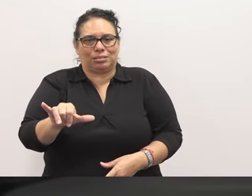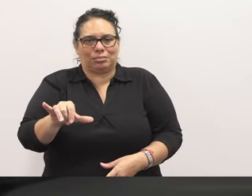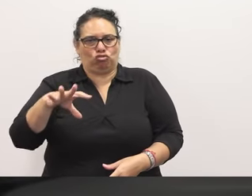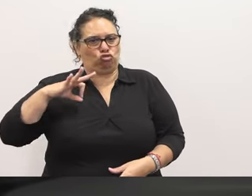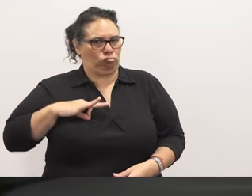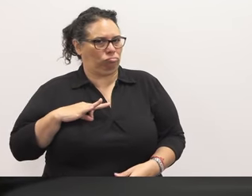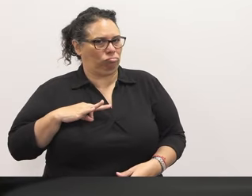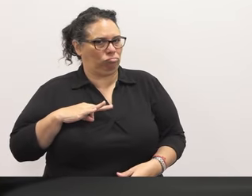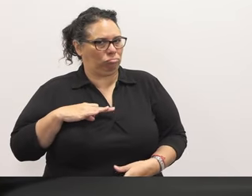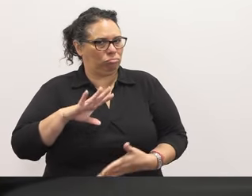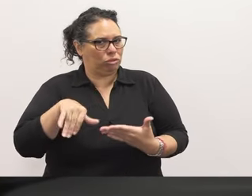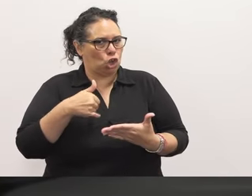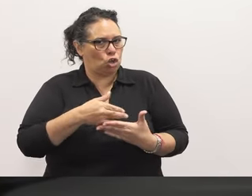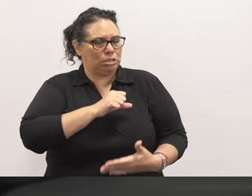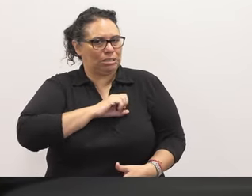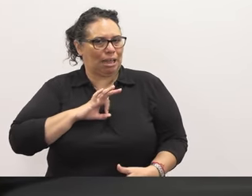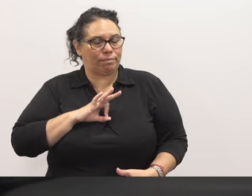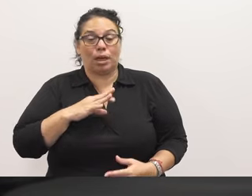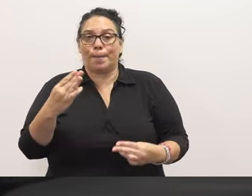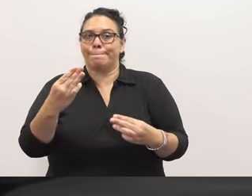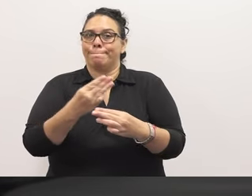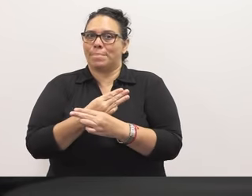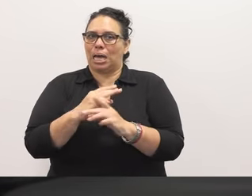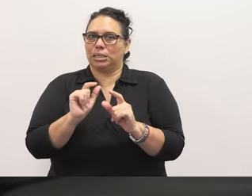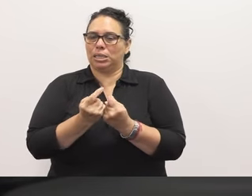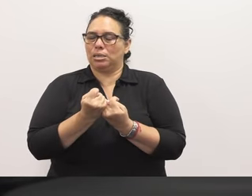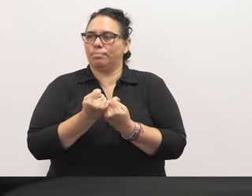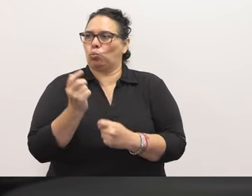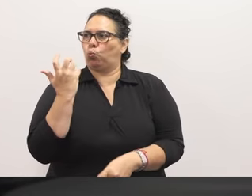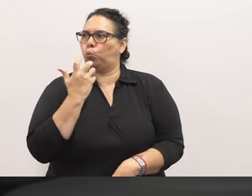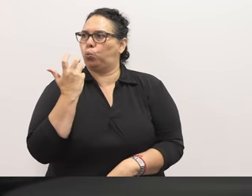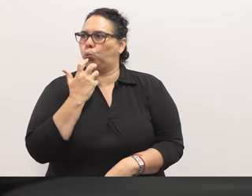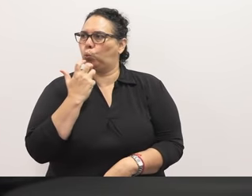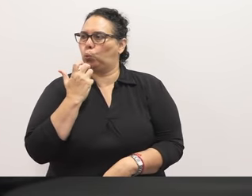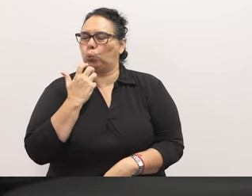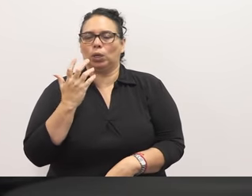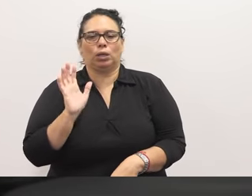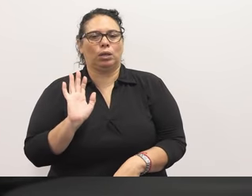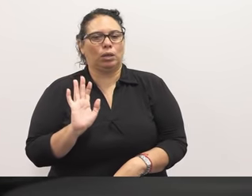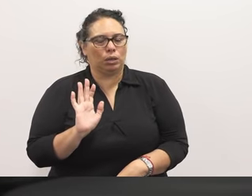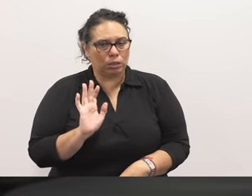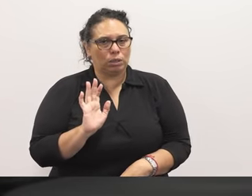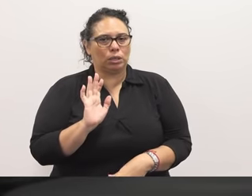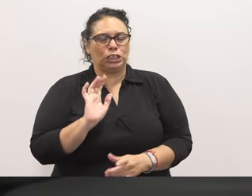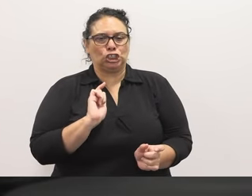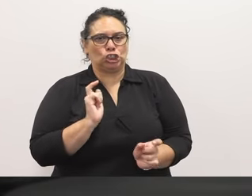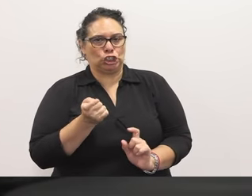Their math team also really embraced our building thinking classrooms work and have really shifted some of their practices as well,